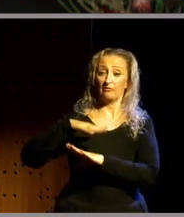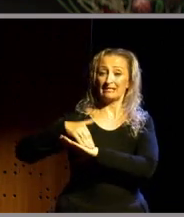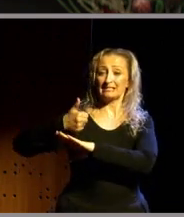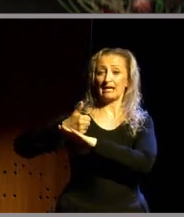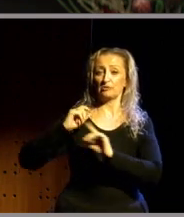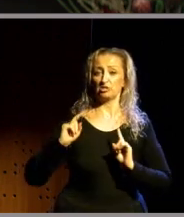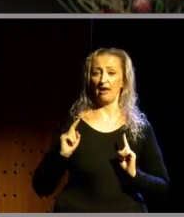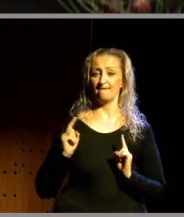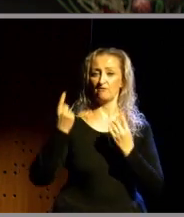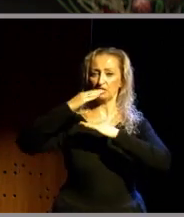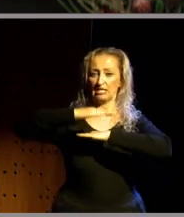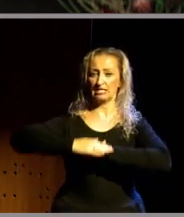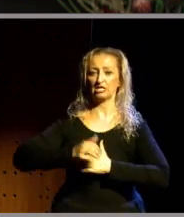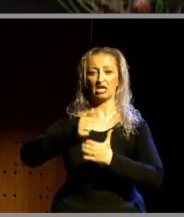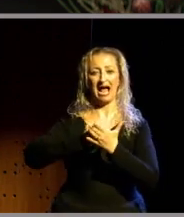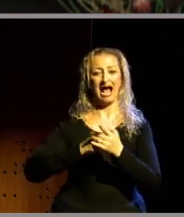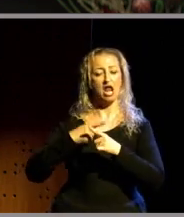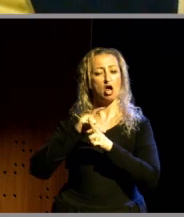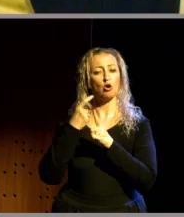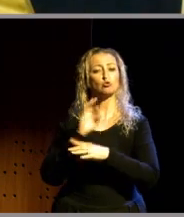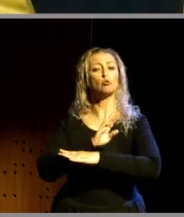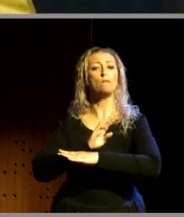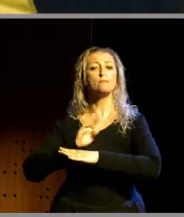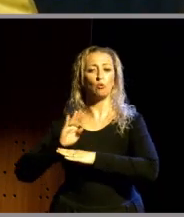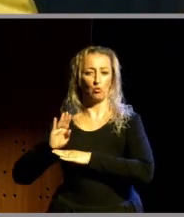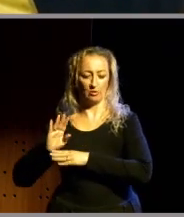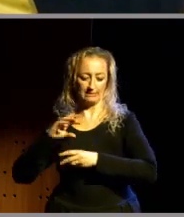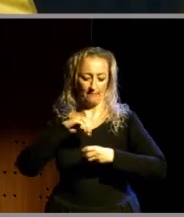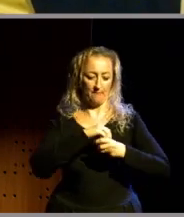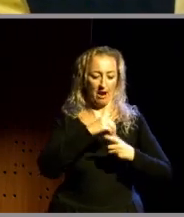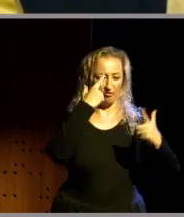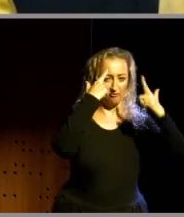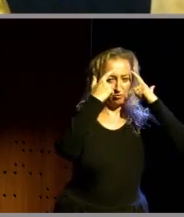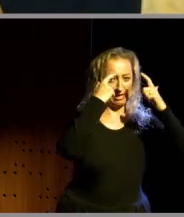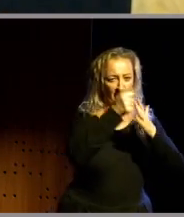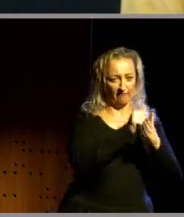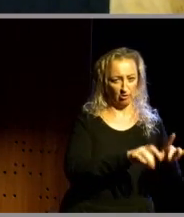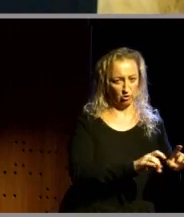arts and cultural board as part of Creative Australia. So, I just want do a big thank you and please